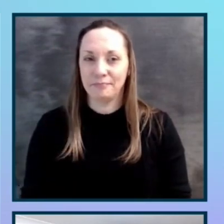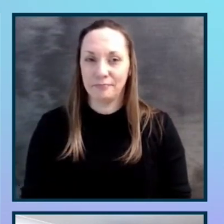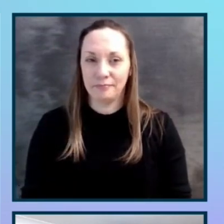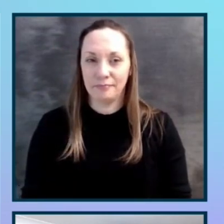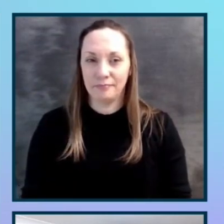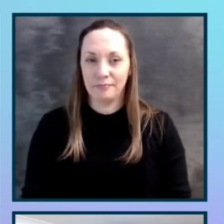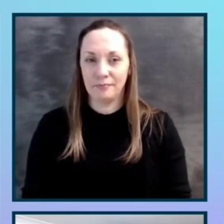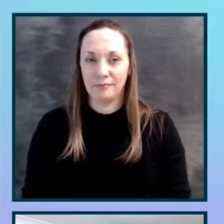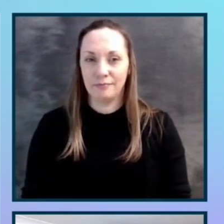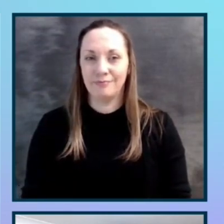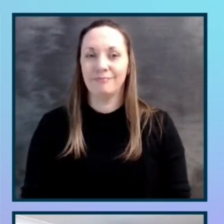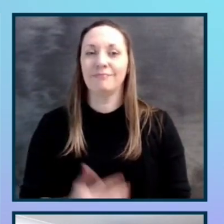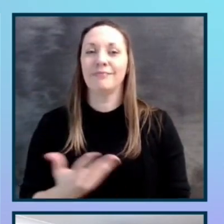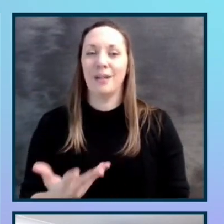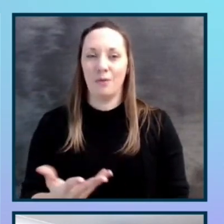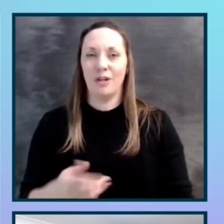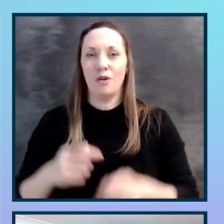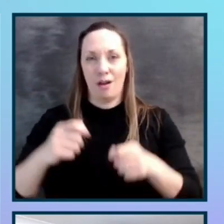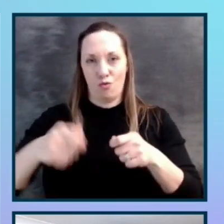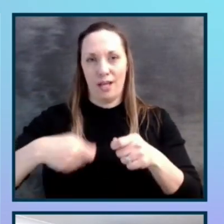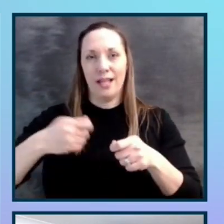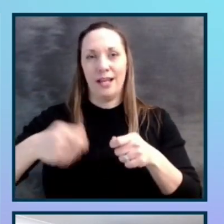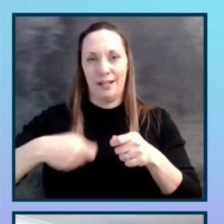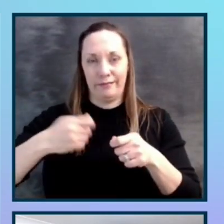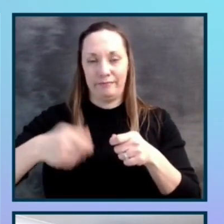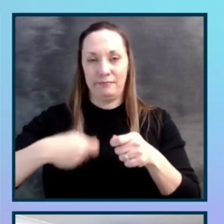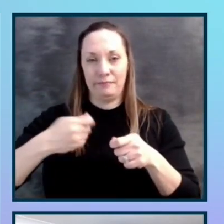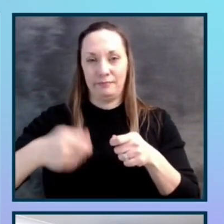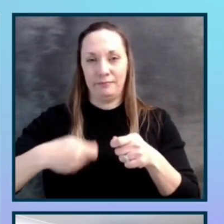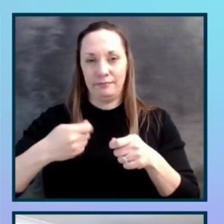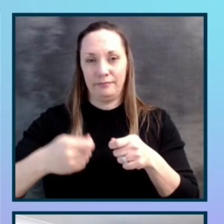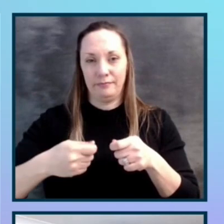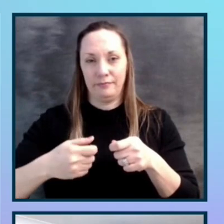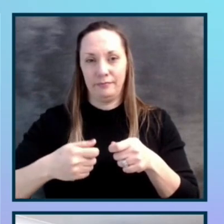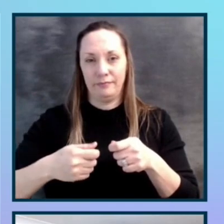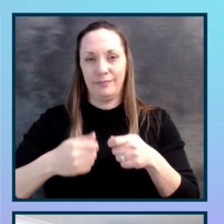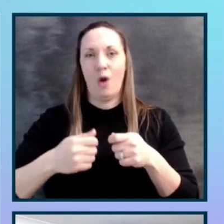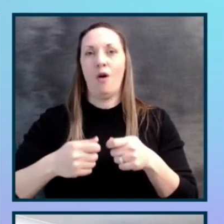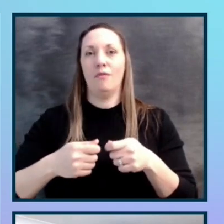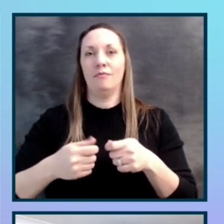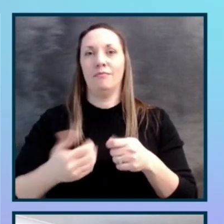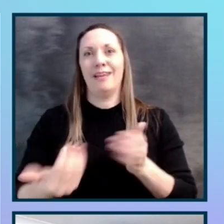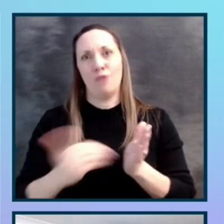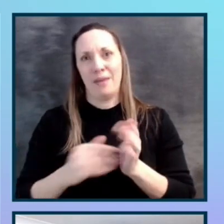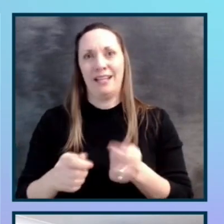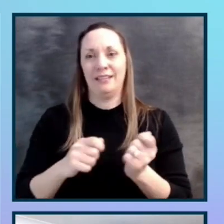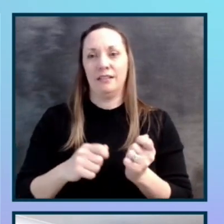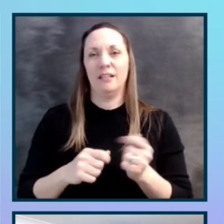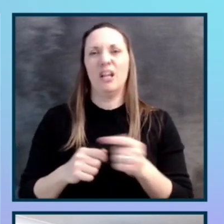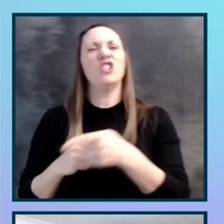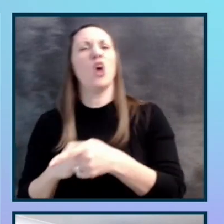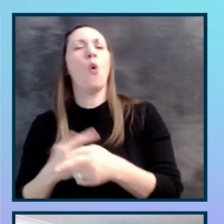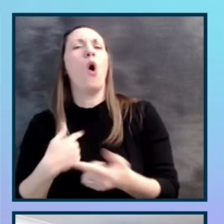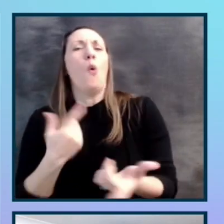There we go reel it in and rinse and repeat. So there I was listening for the fish to stop moving